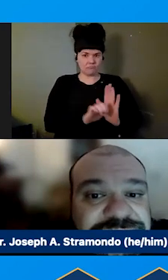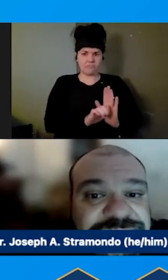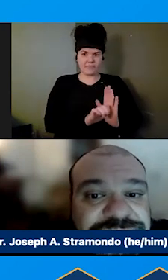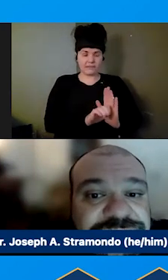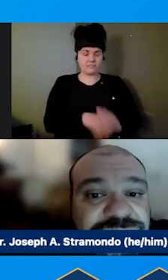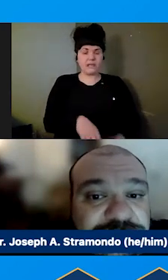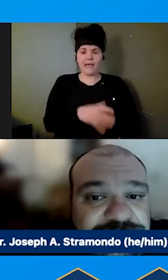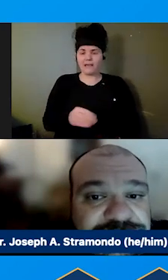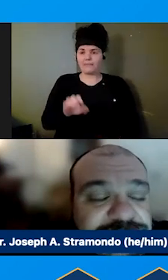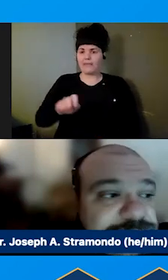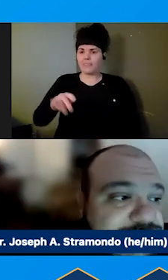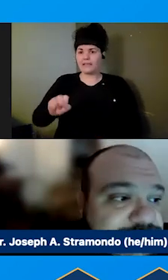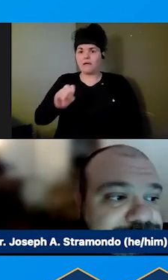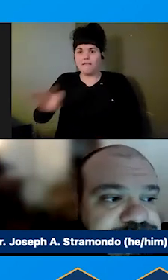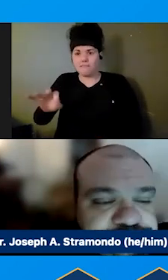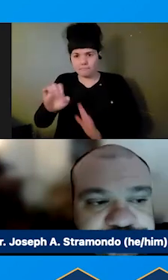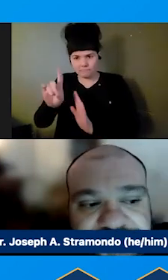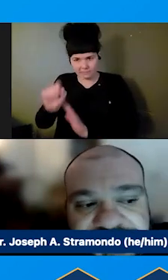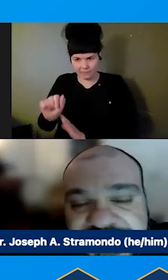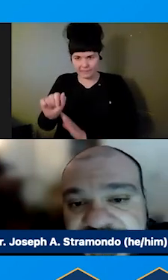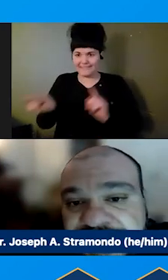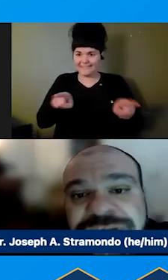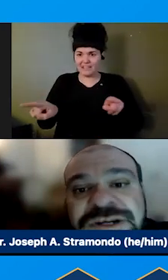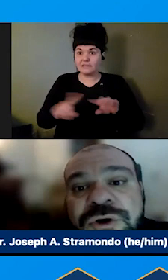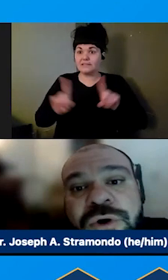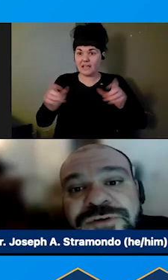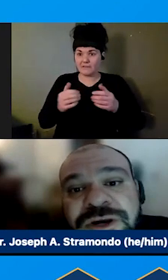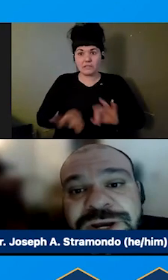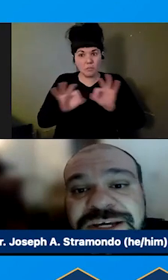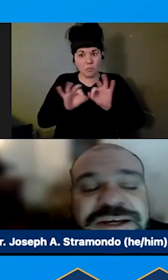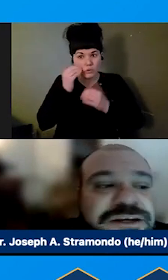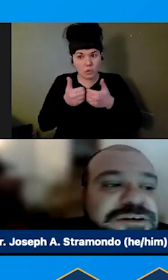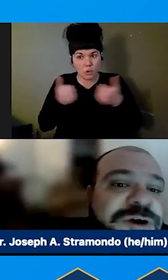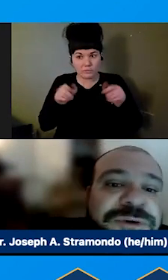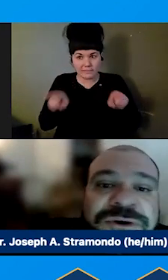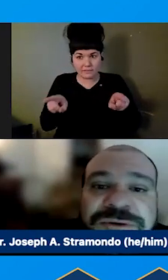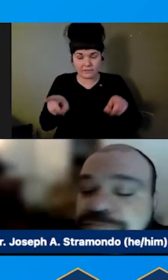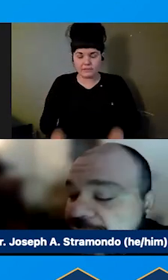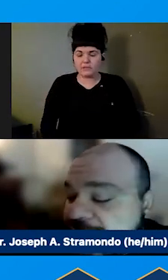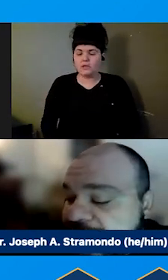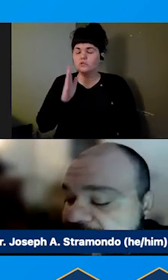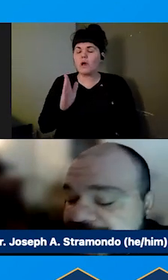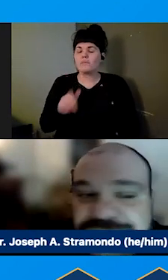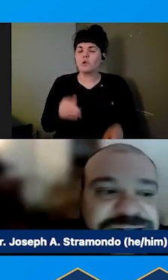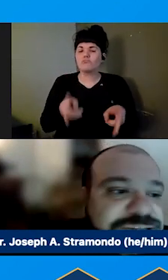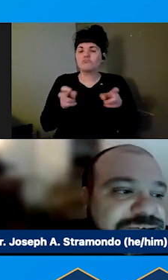that's really crucial to what I'm up to. And so I'm just going to quote really quickly from her book because I think